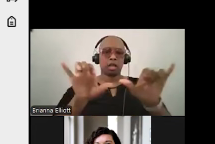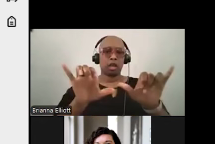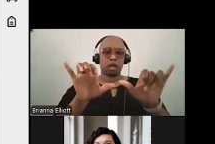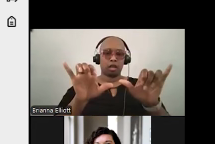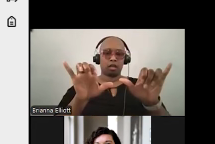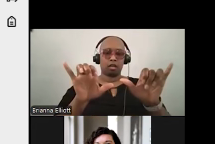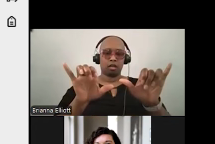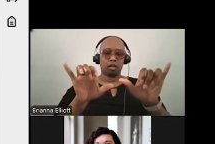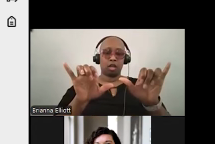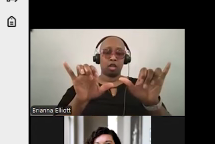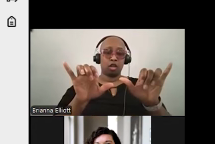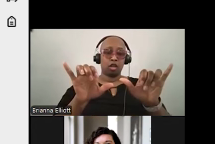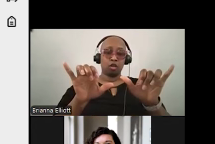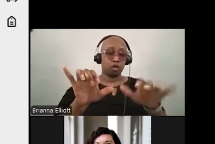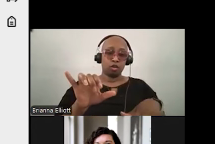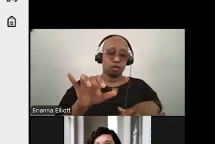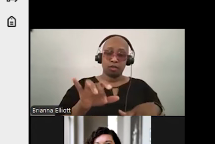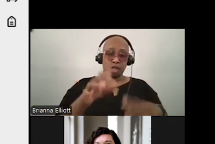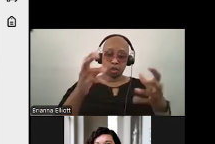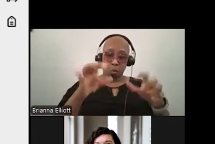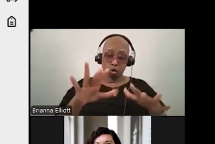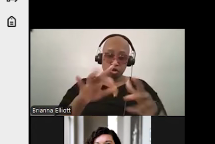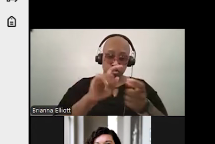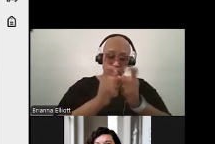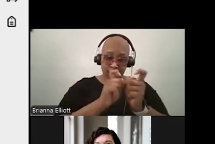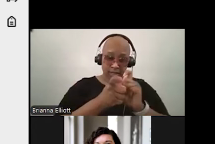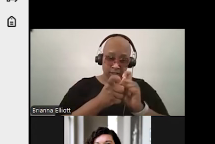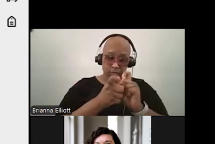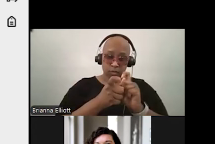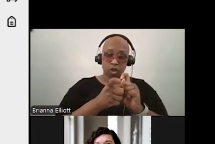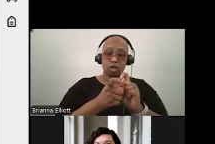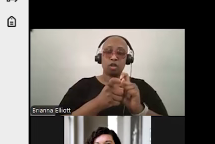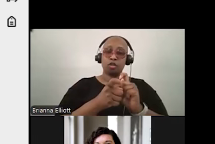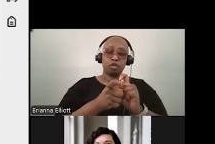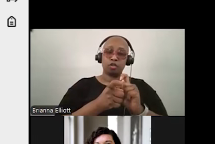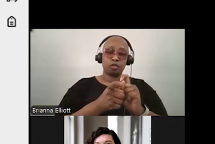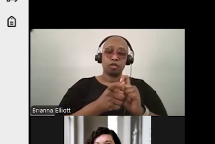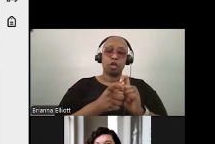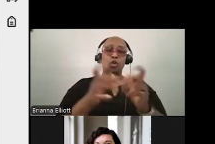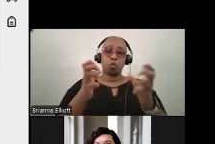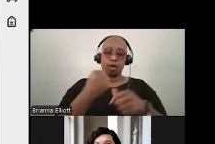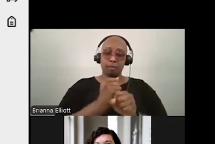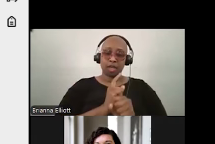to change them. That's the whole deal, right? You want to make sure that that information stays the